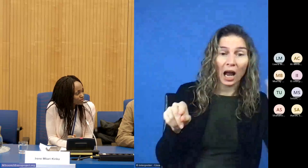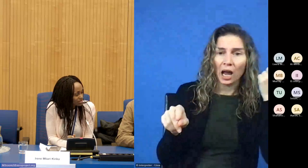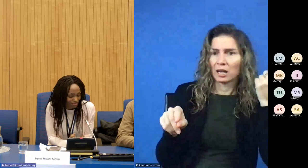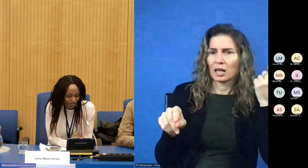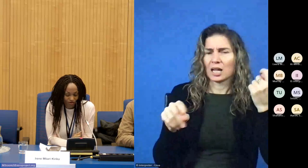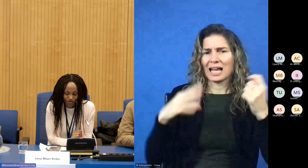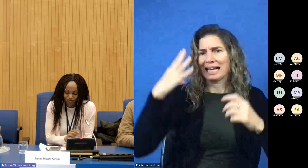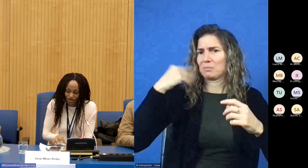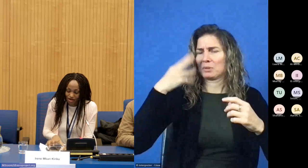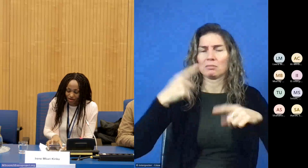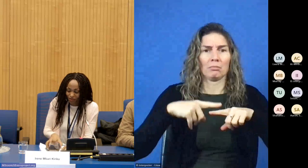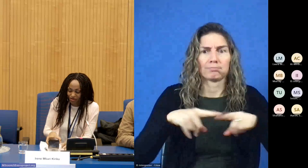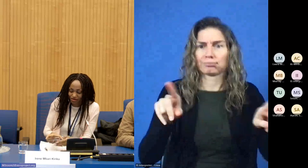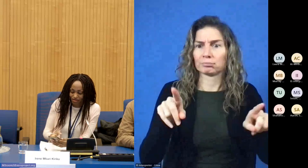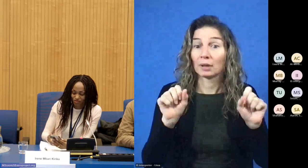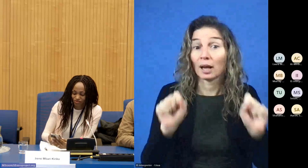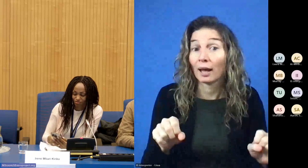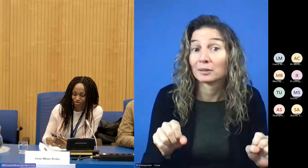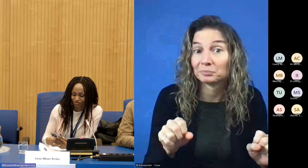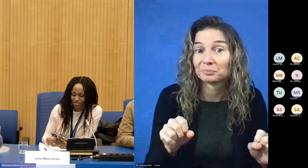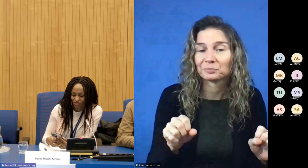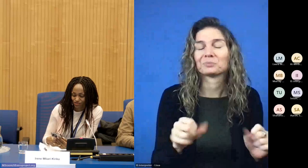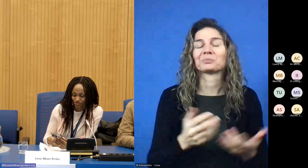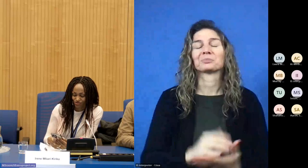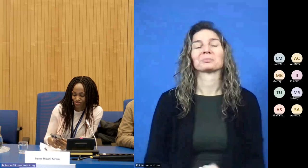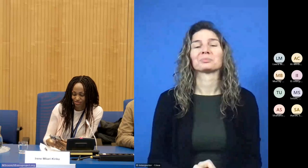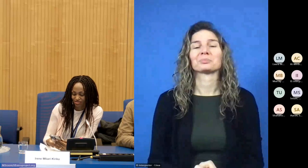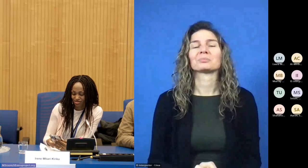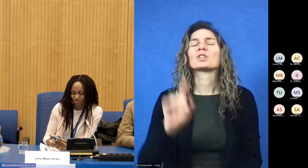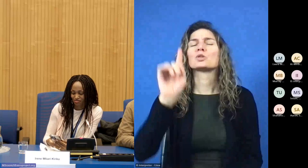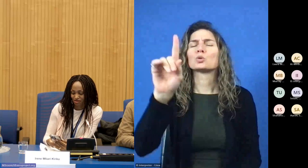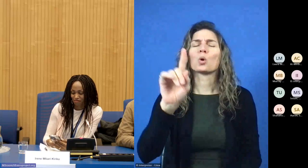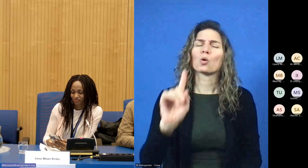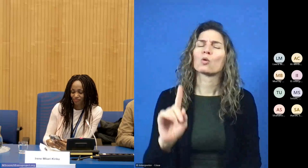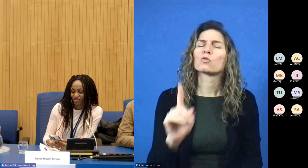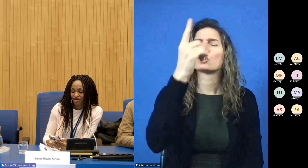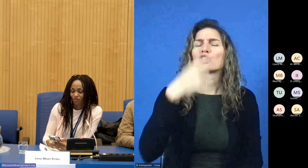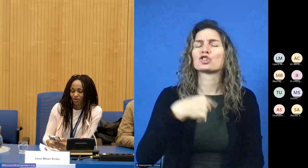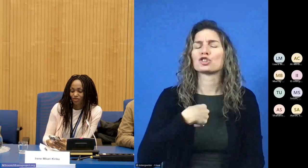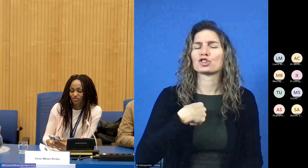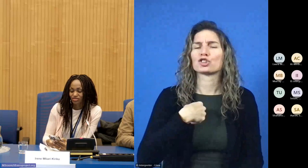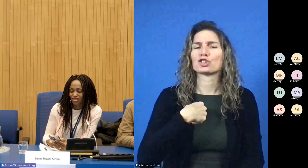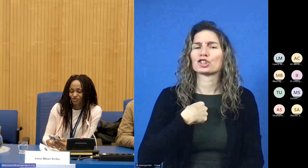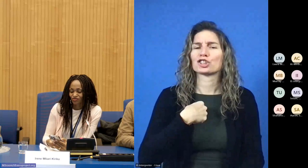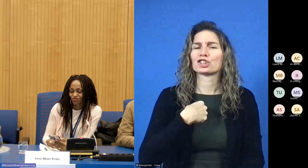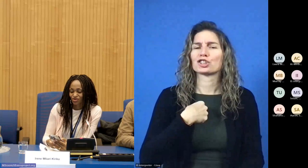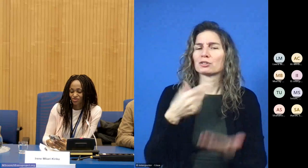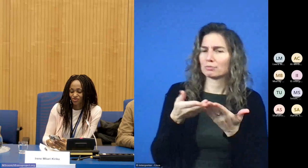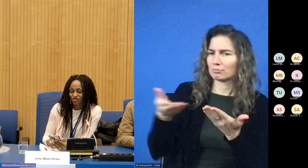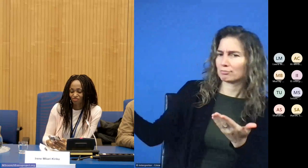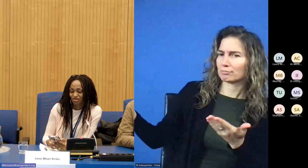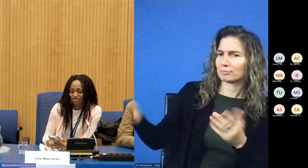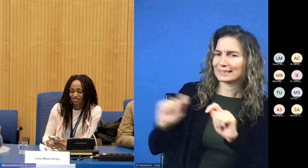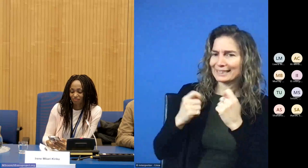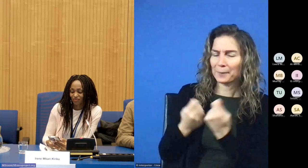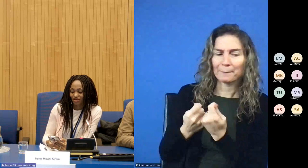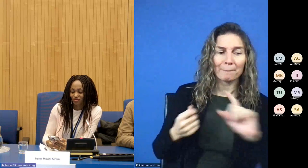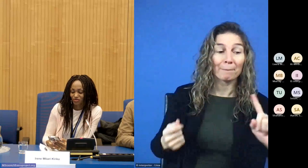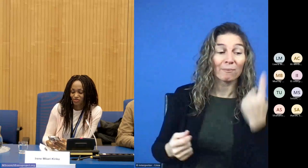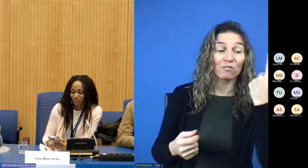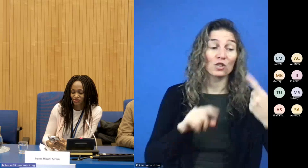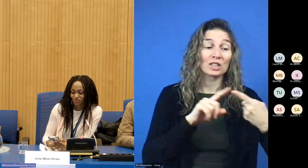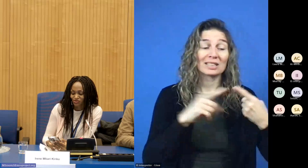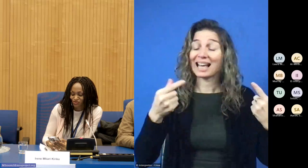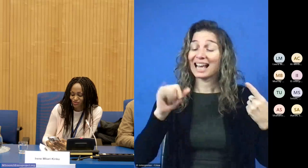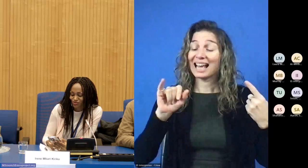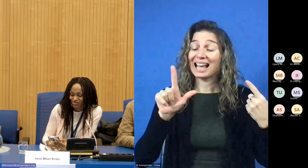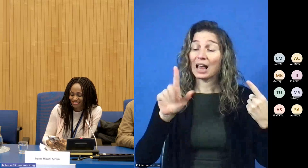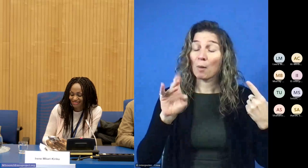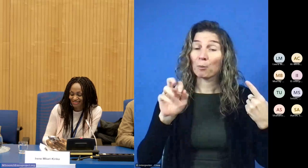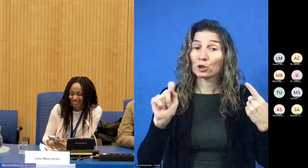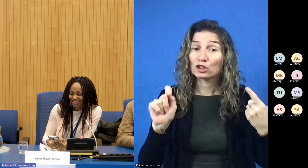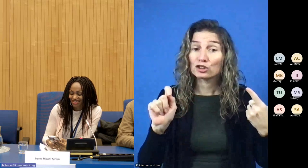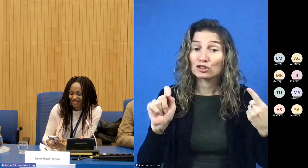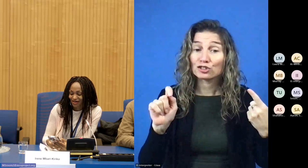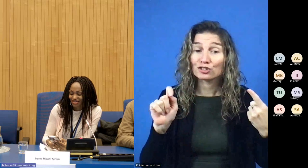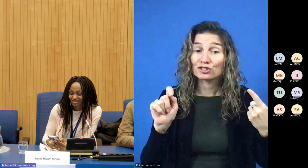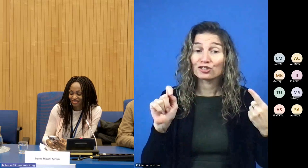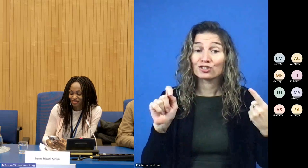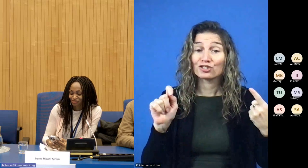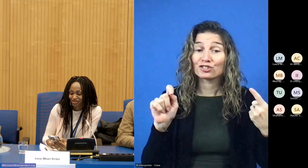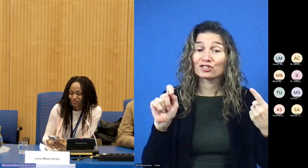To start off, I will briefly introduce the team. We are going to start off with Gilbert, Gilbert